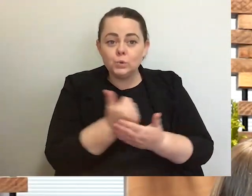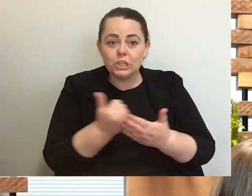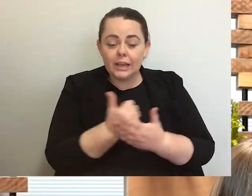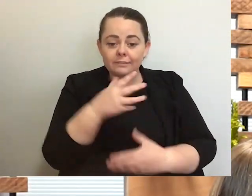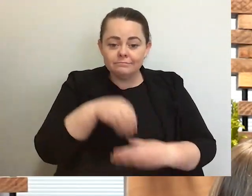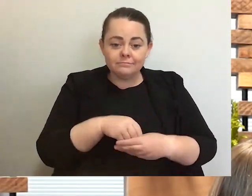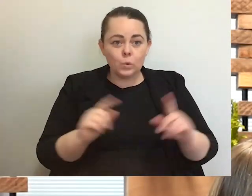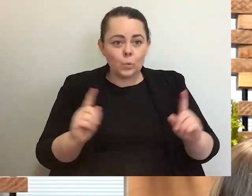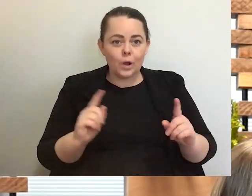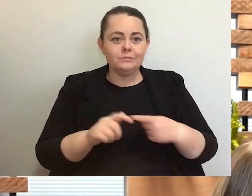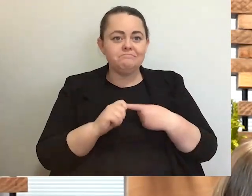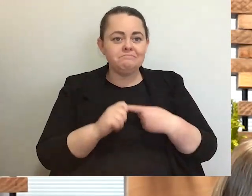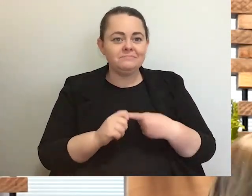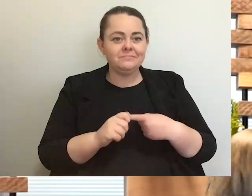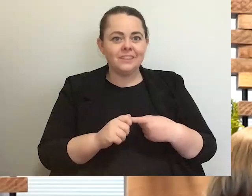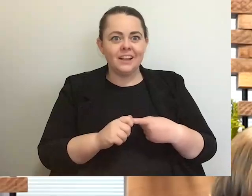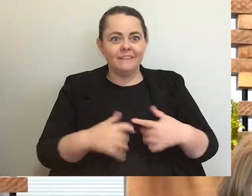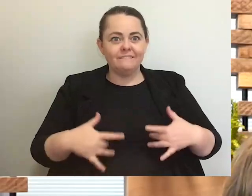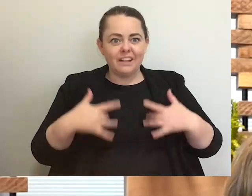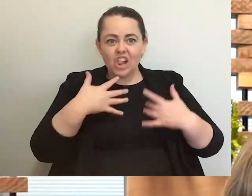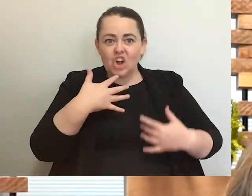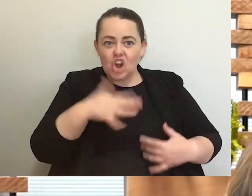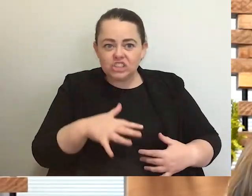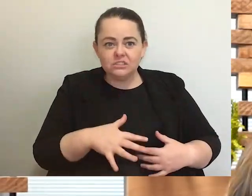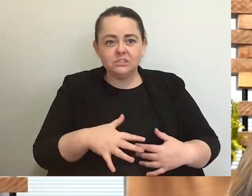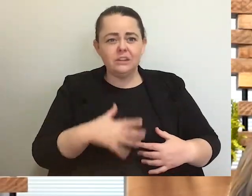as we all know, that that hot feeling of feeling hot in the chest,